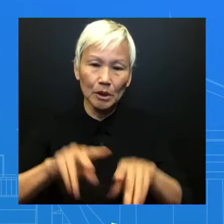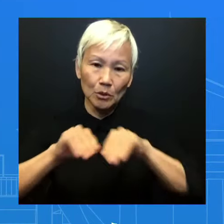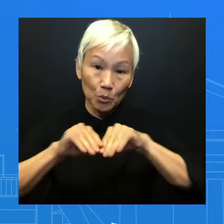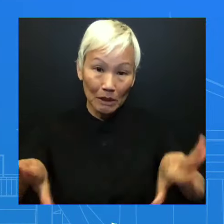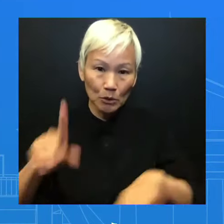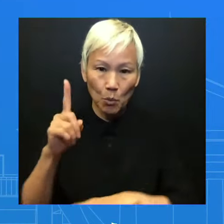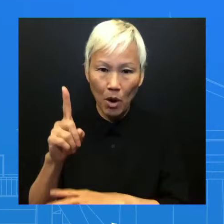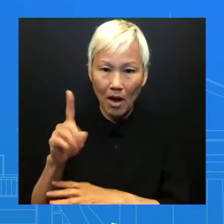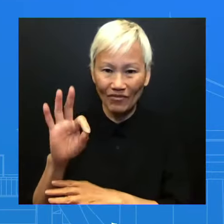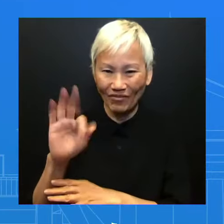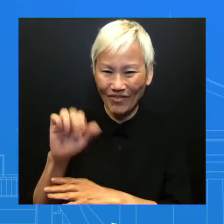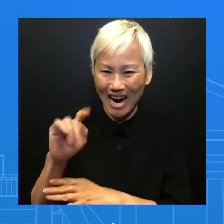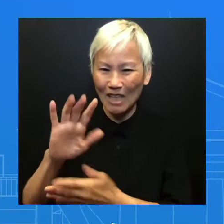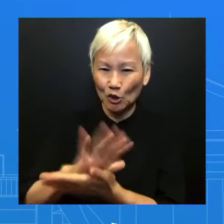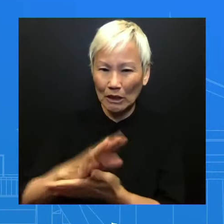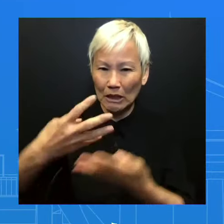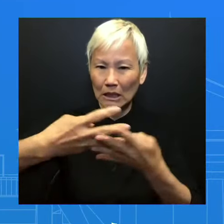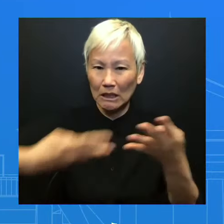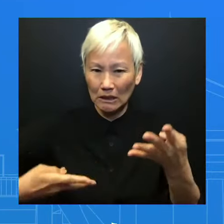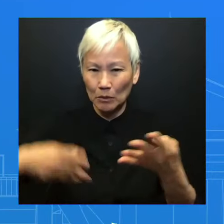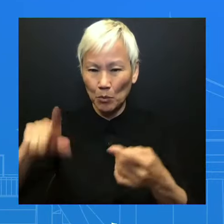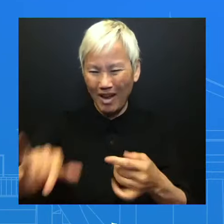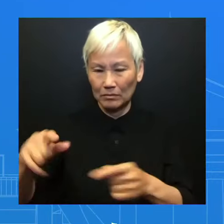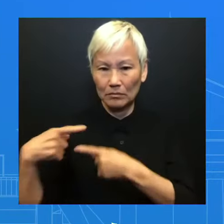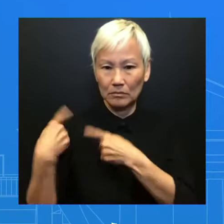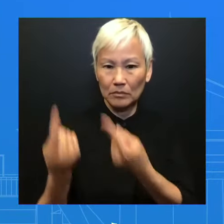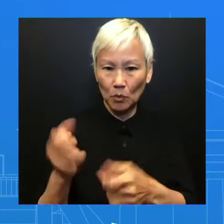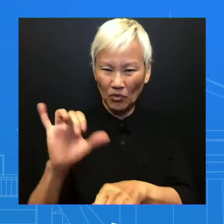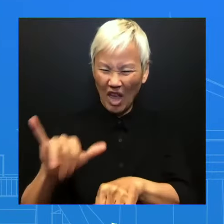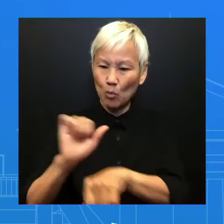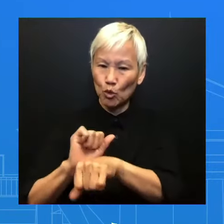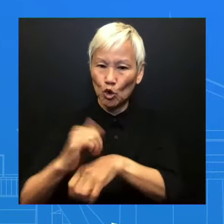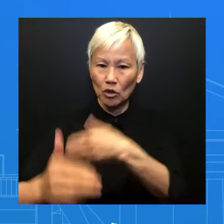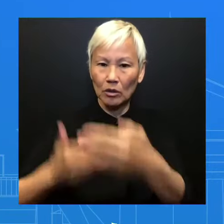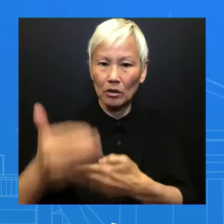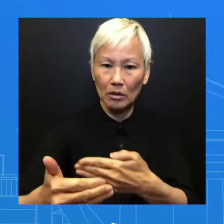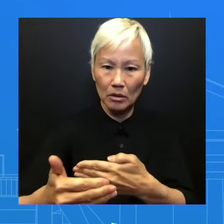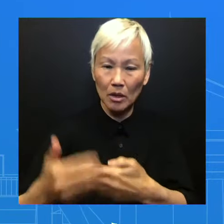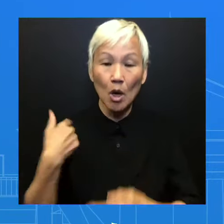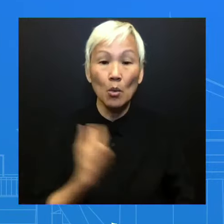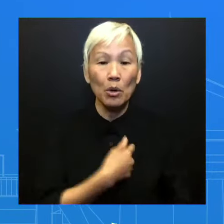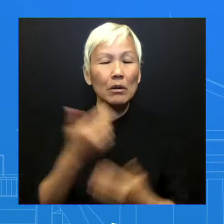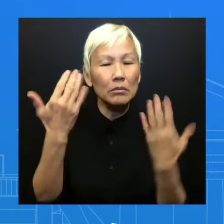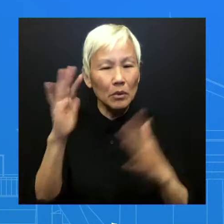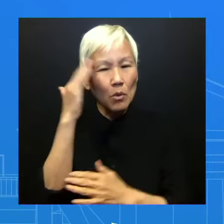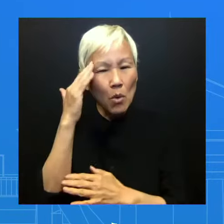and lasting change at the state and local levels requires Congress to act. So, today, once again,